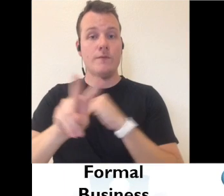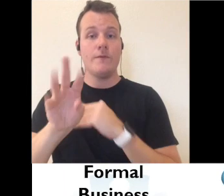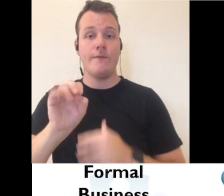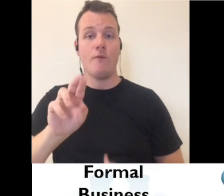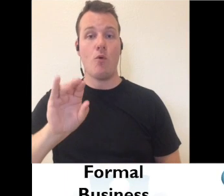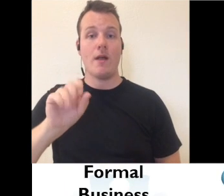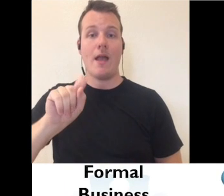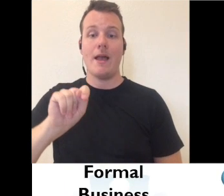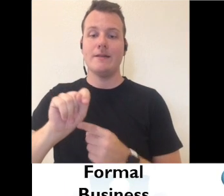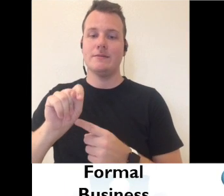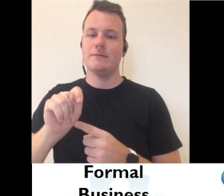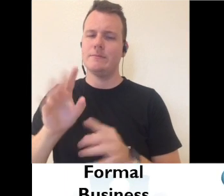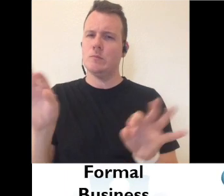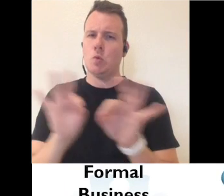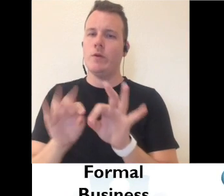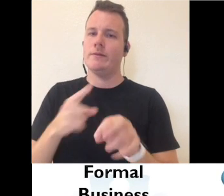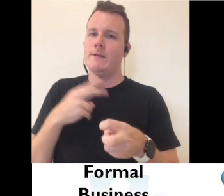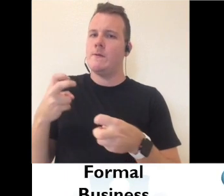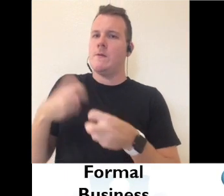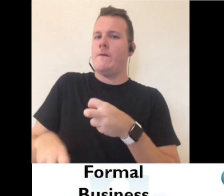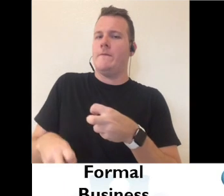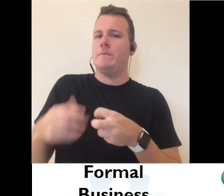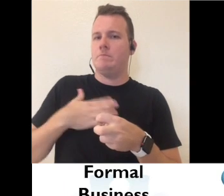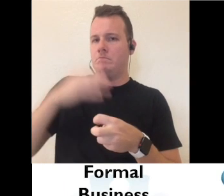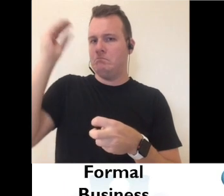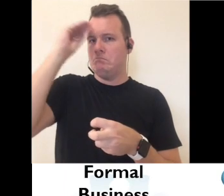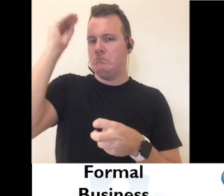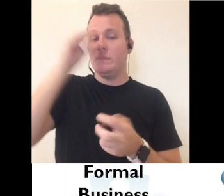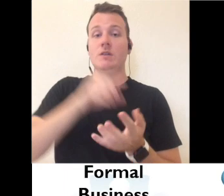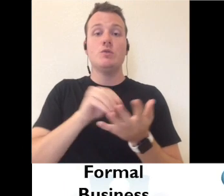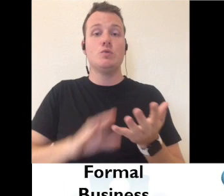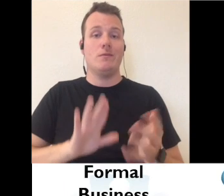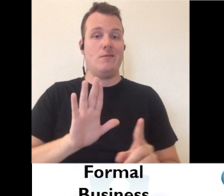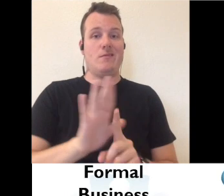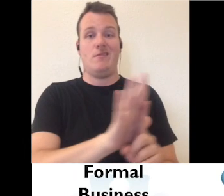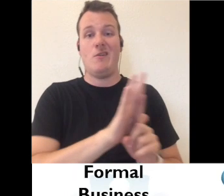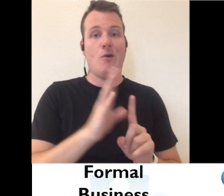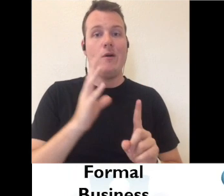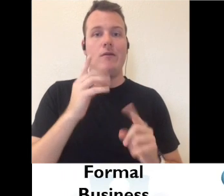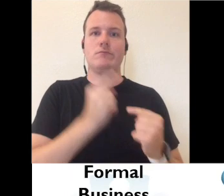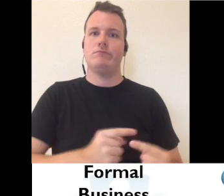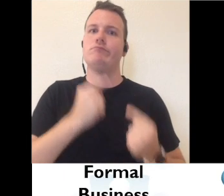given students the most trouble over the years, but the Live Plan really does help